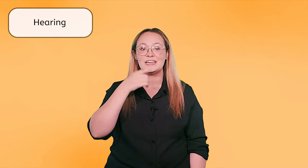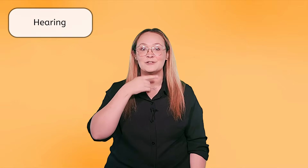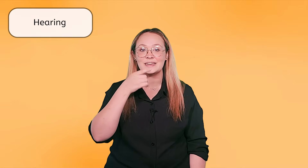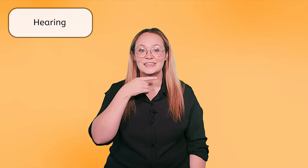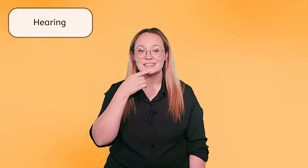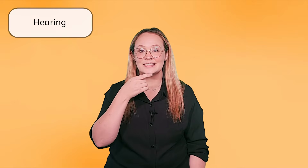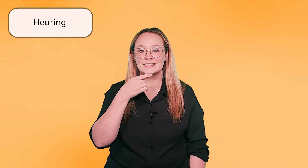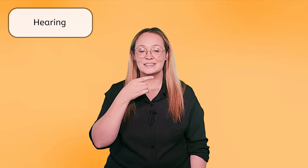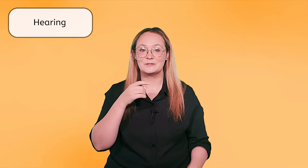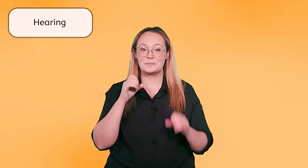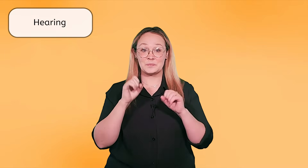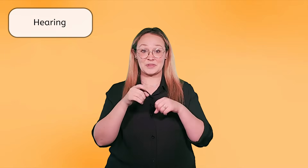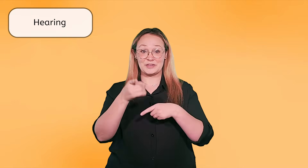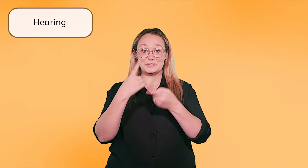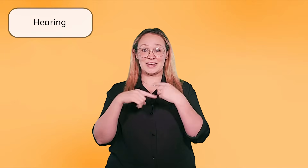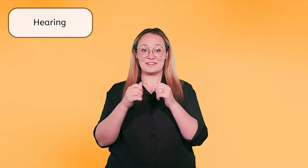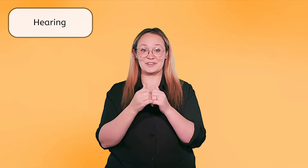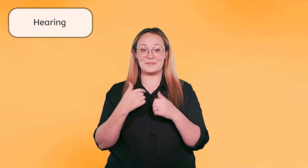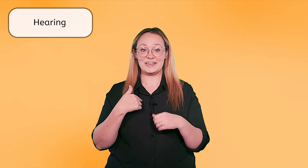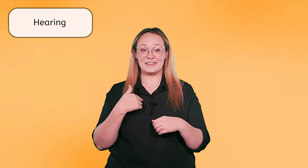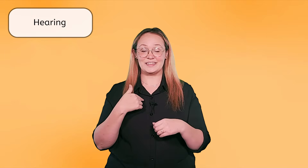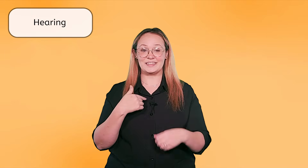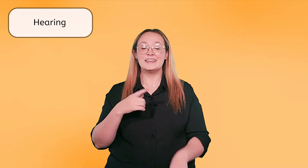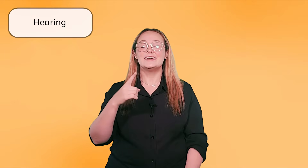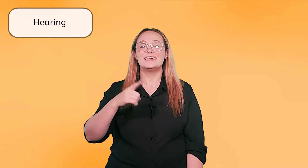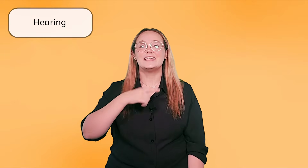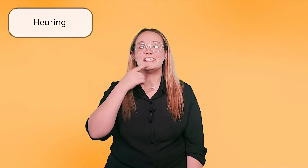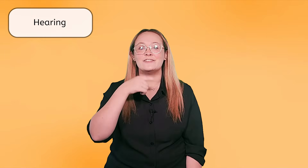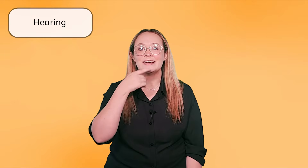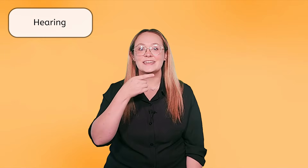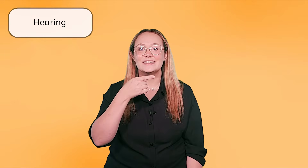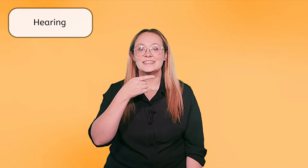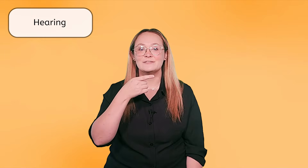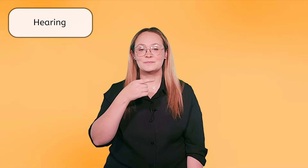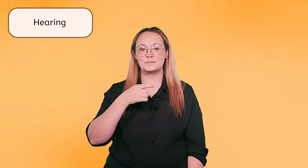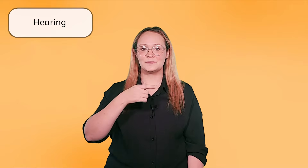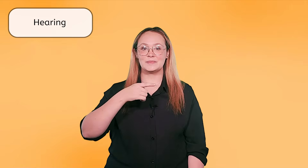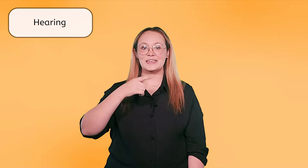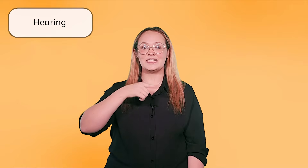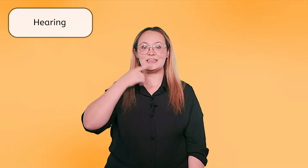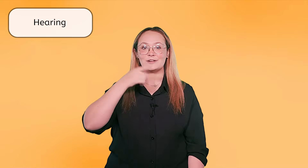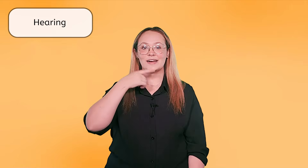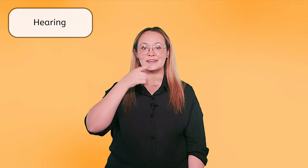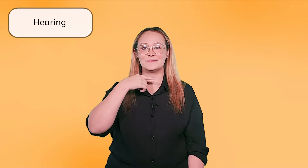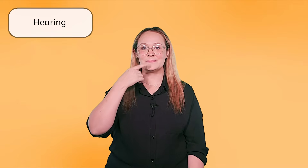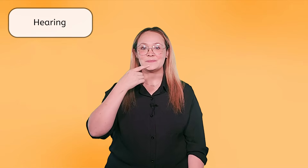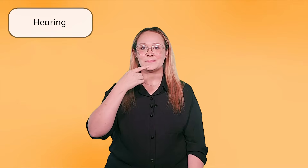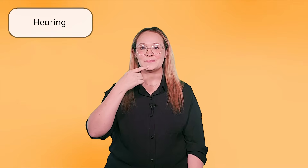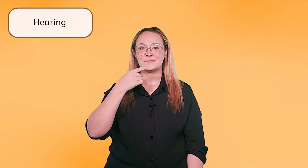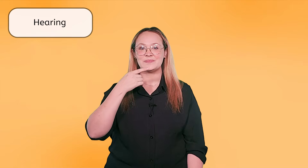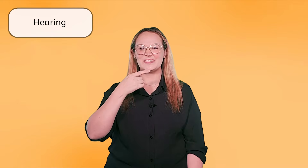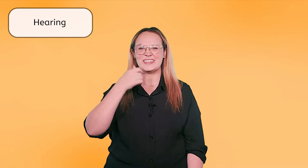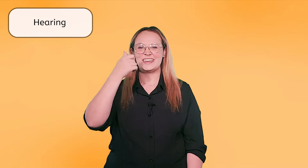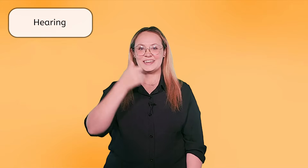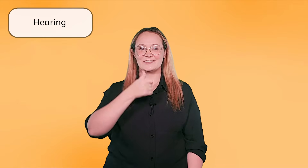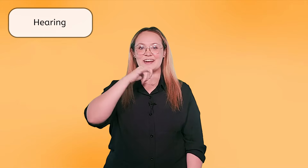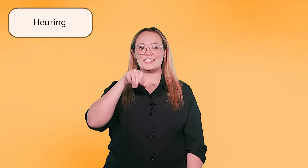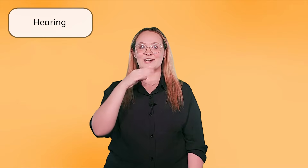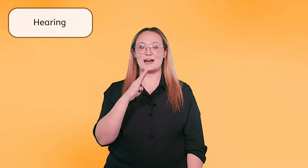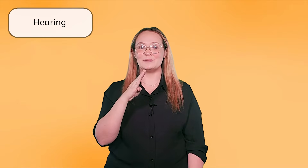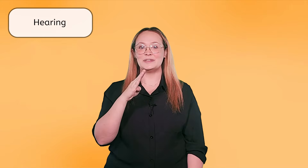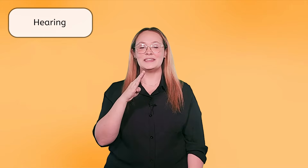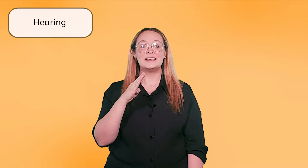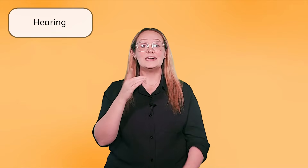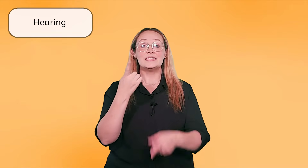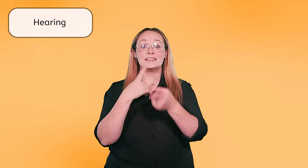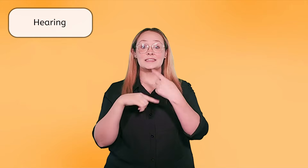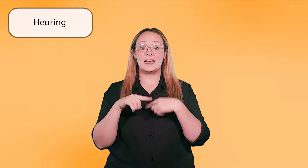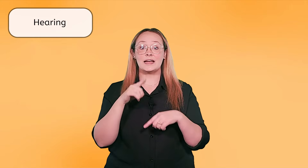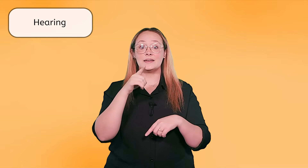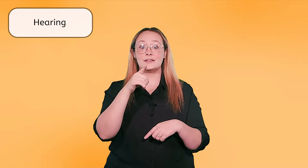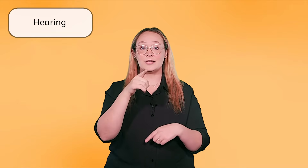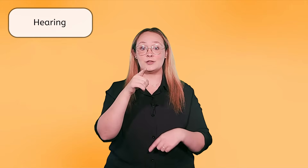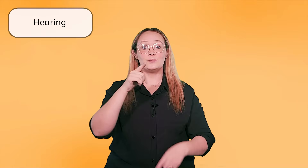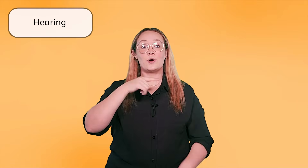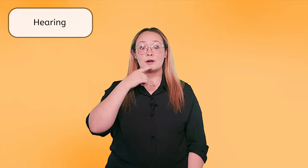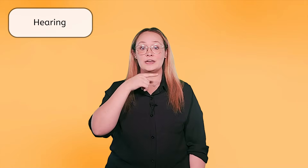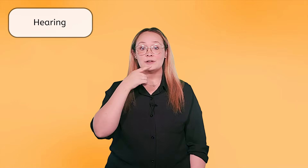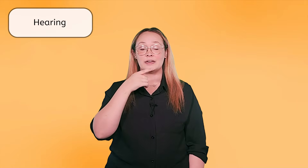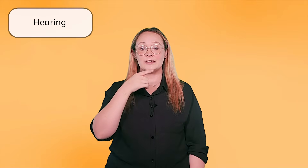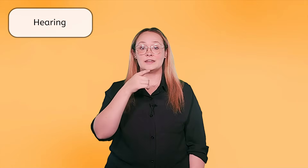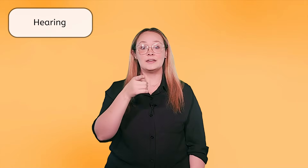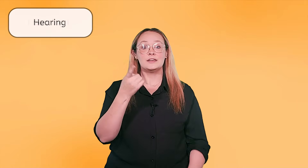hearing. Can you sign it with me? Hearing, hearing. Great job! To sign that you are hearing,